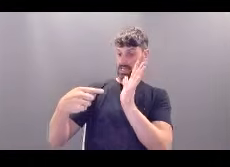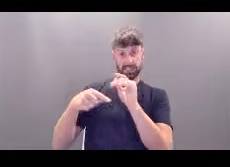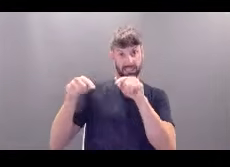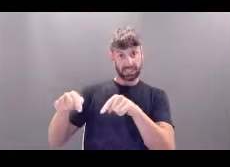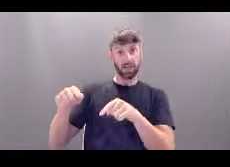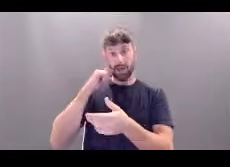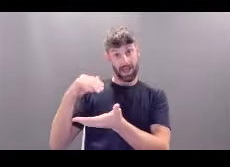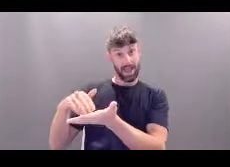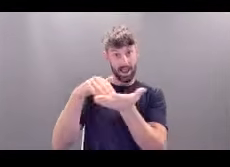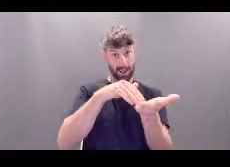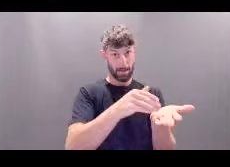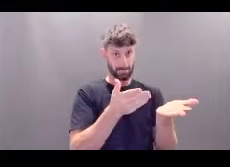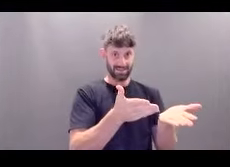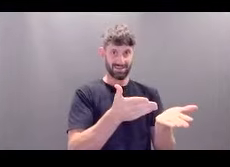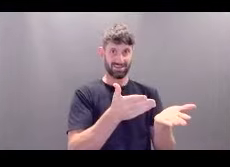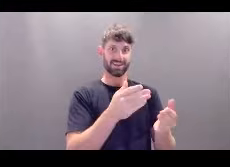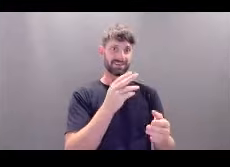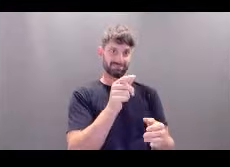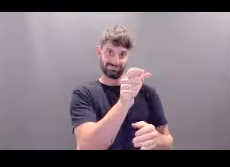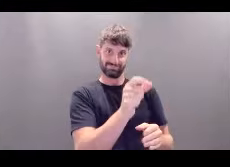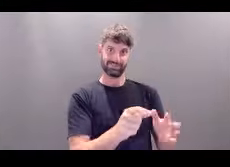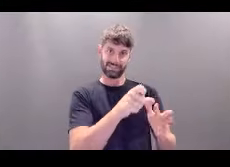goals and to help with their disability support needs.